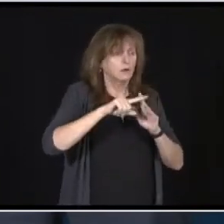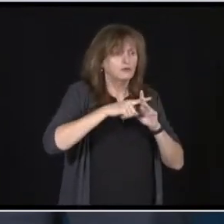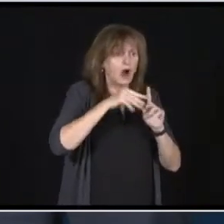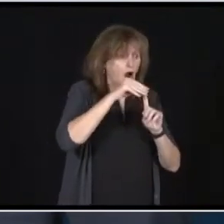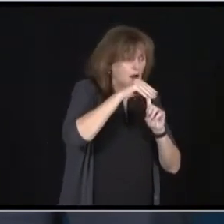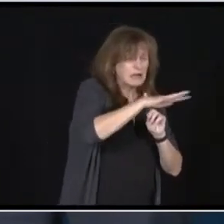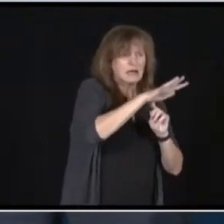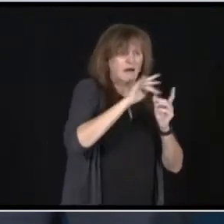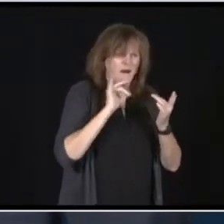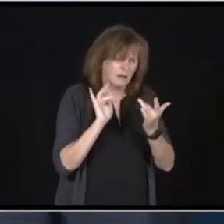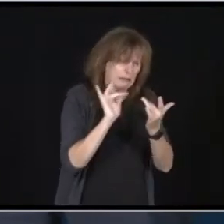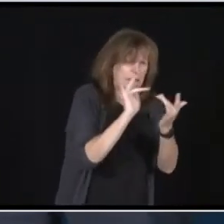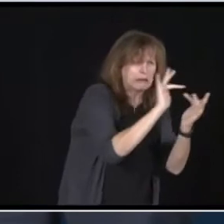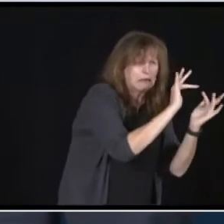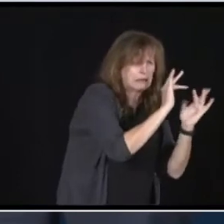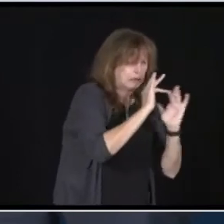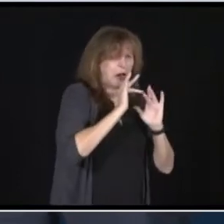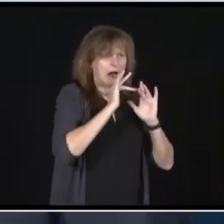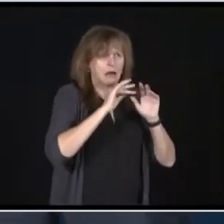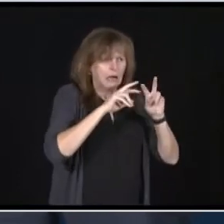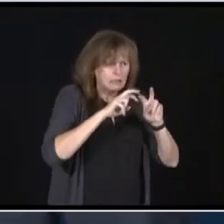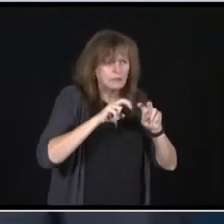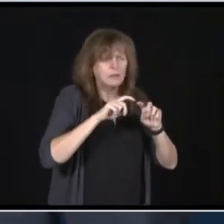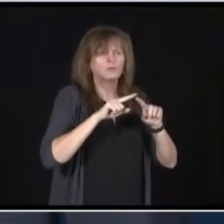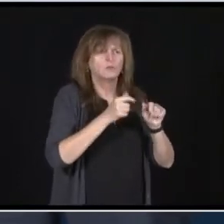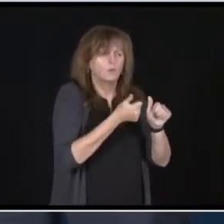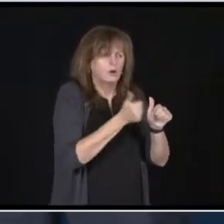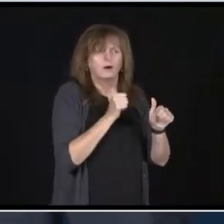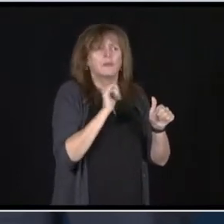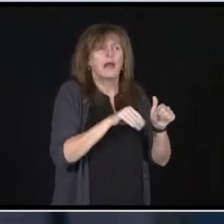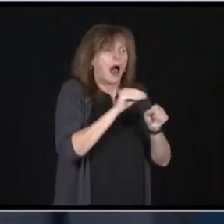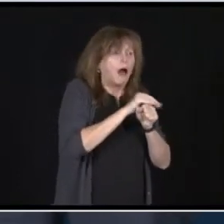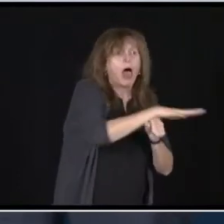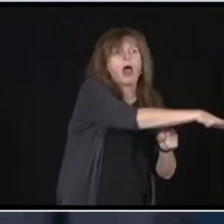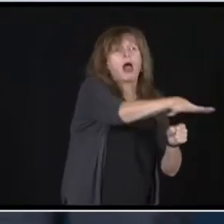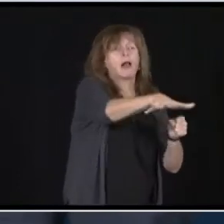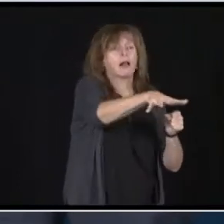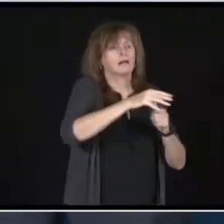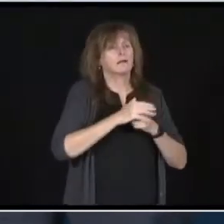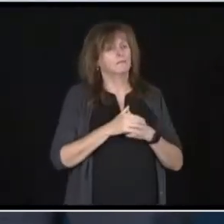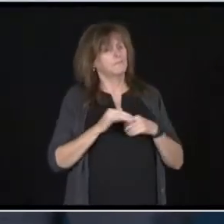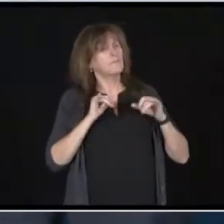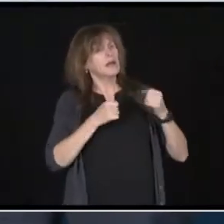By quickly tracing and isolating traces into contacts, we can prevent the spread of the virus.